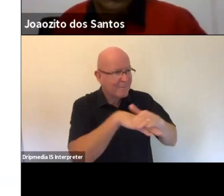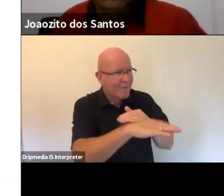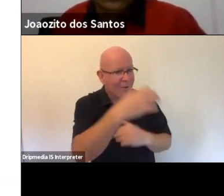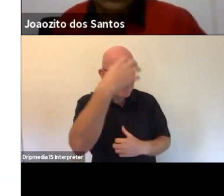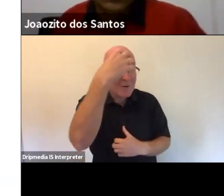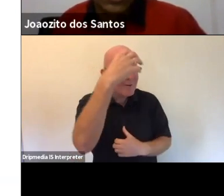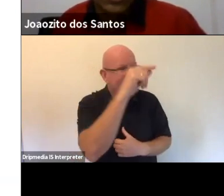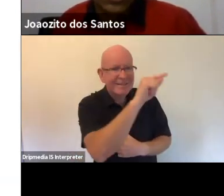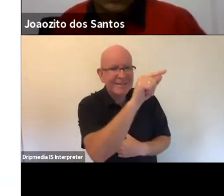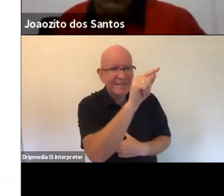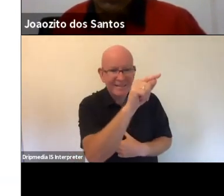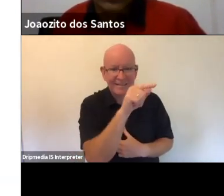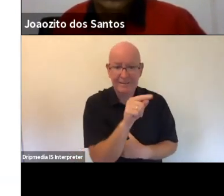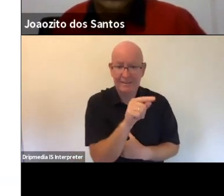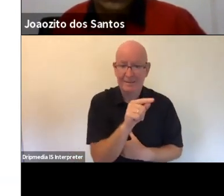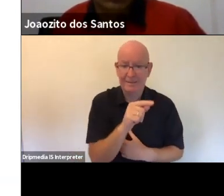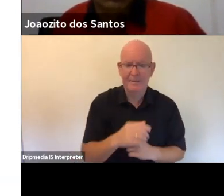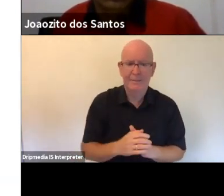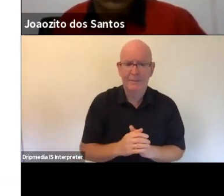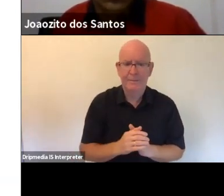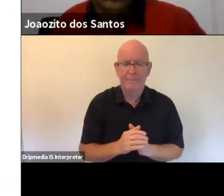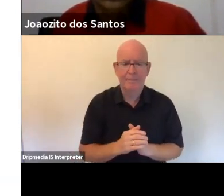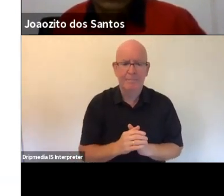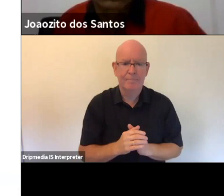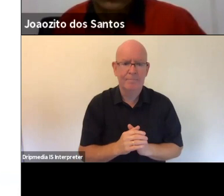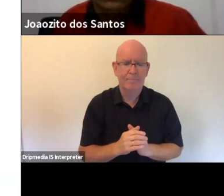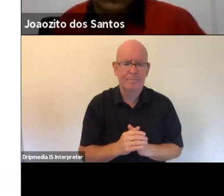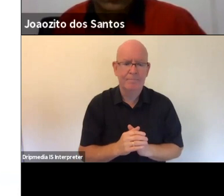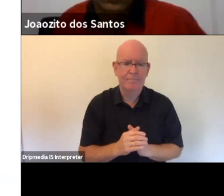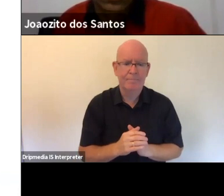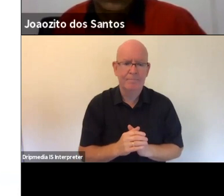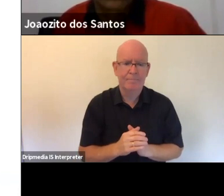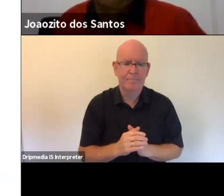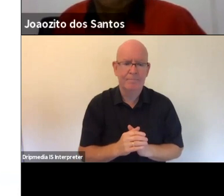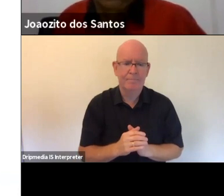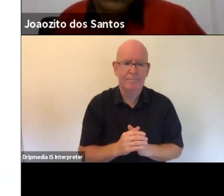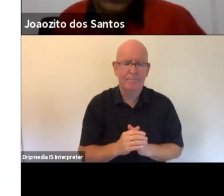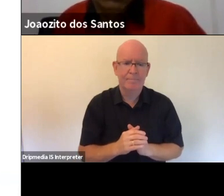And [unintelligible] employees about three thousand and, you know,